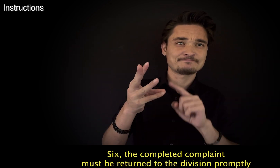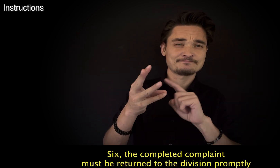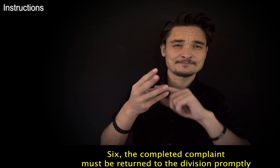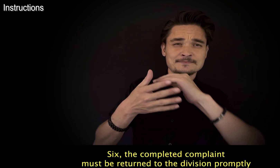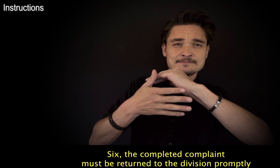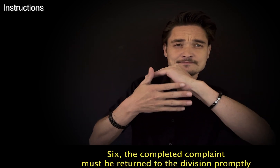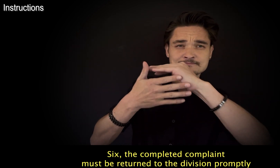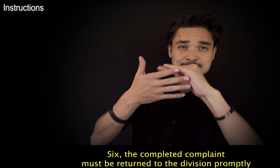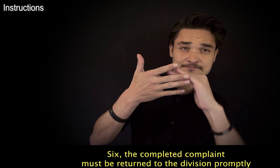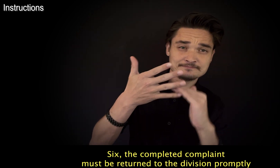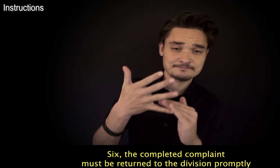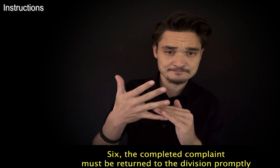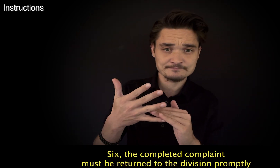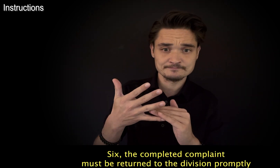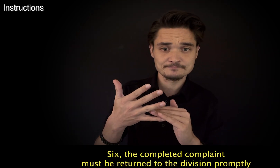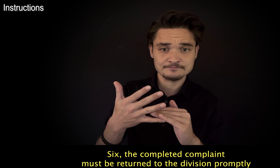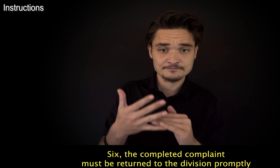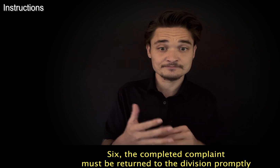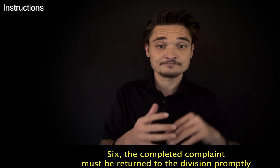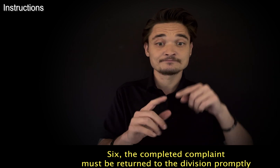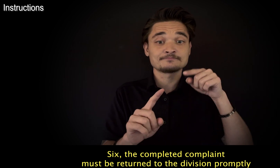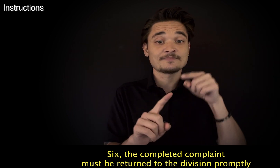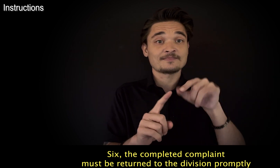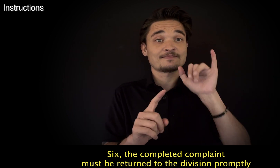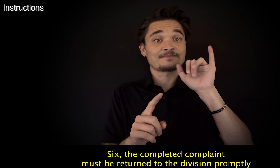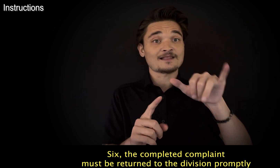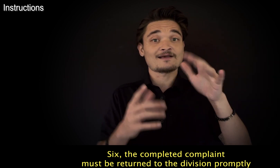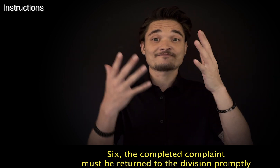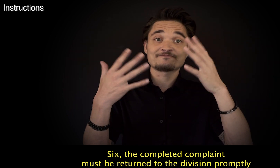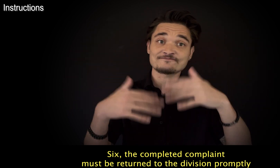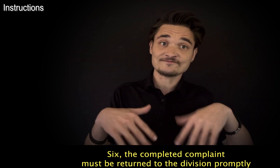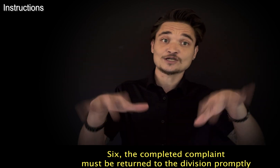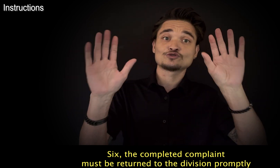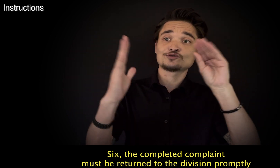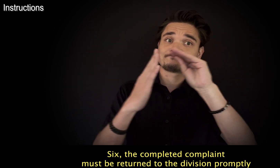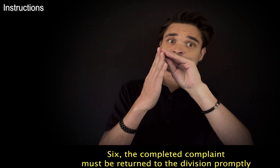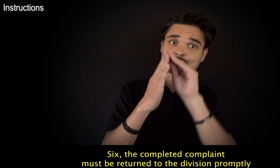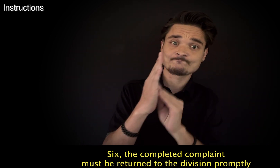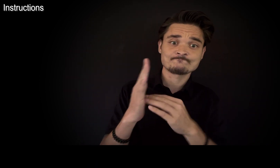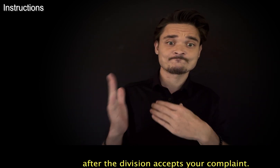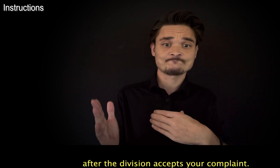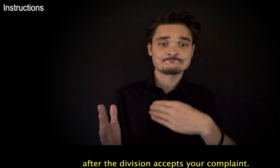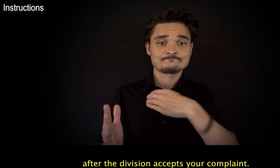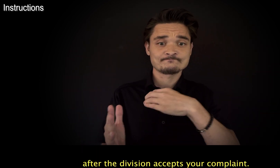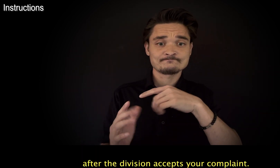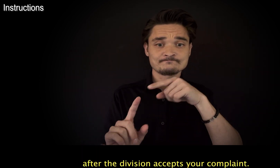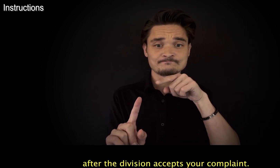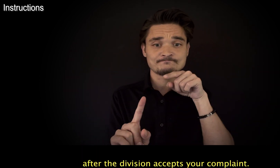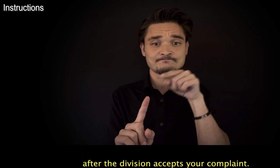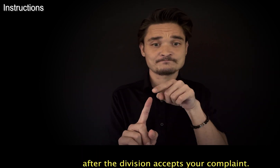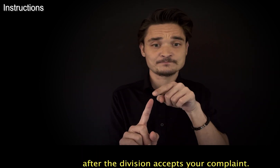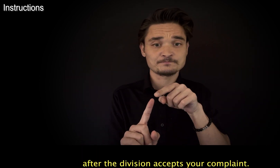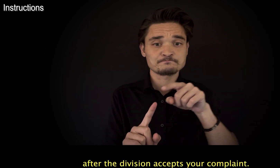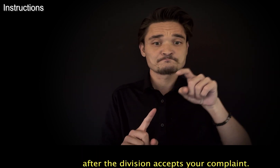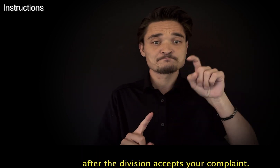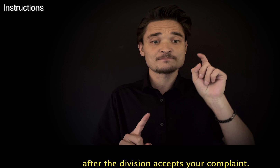Six, the completed complaint must be returned to the division promptly after the division accepts your complaint.